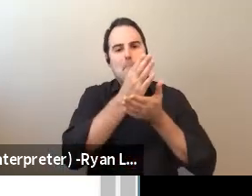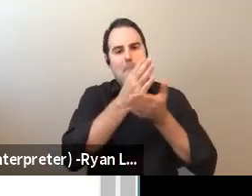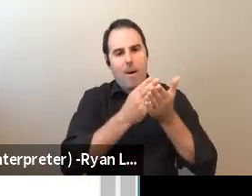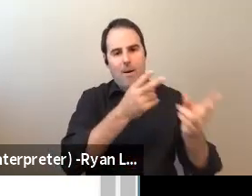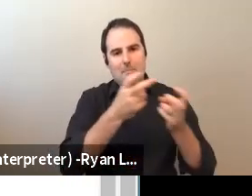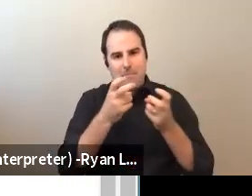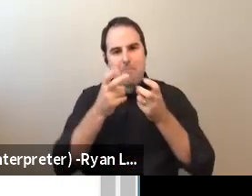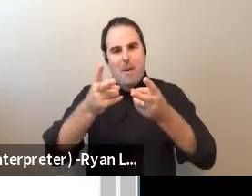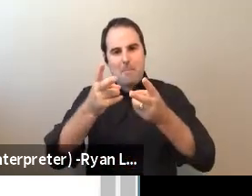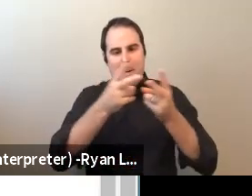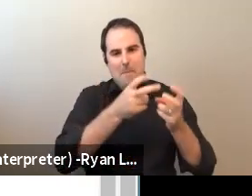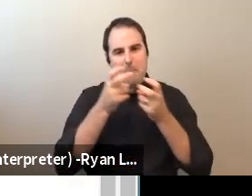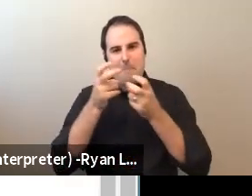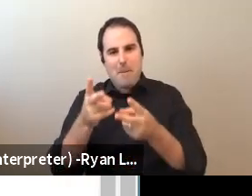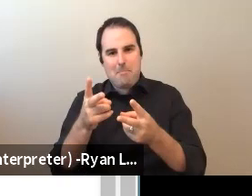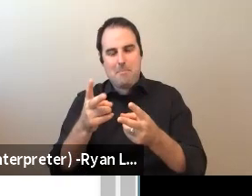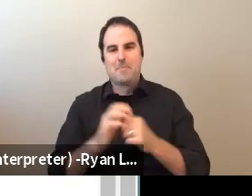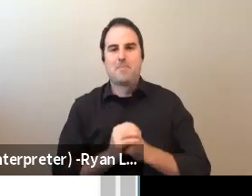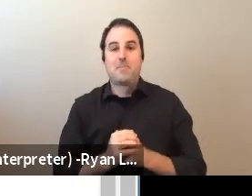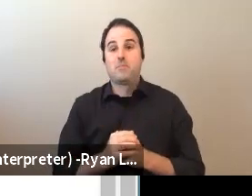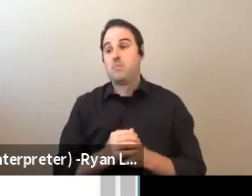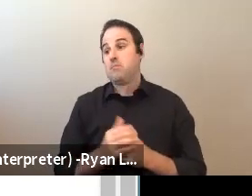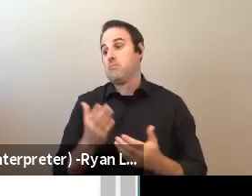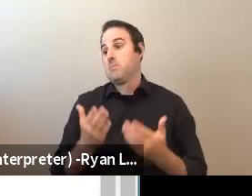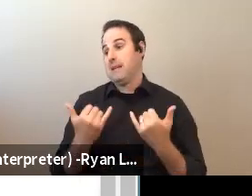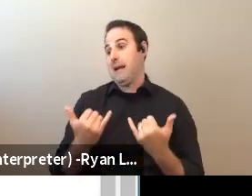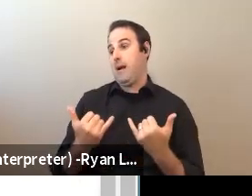Sally Potter: Materials. I'm looking for right now, maybe our courses modules.